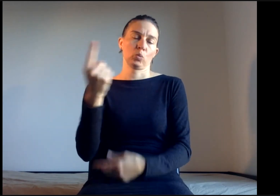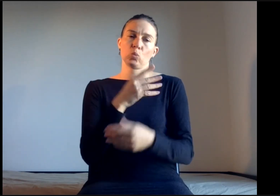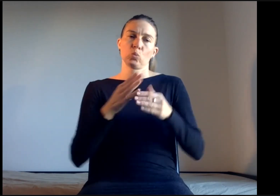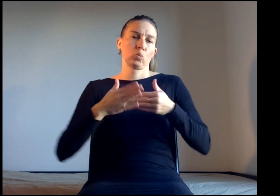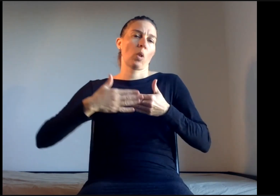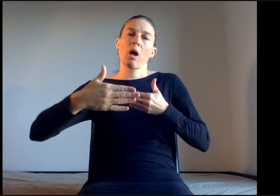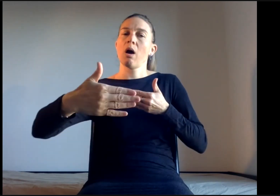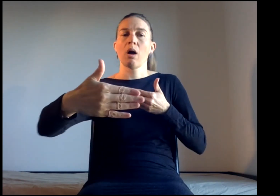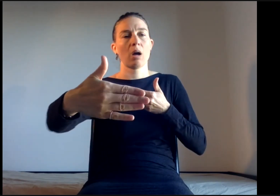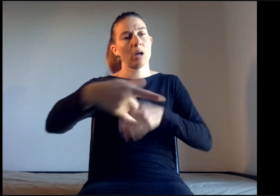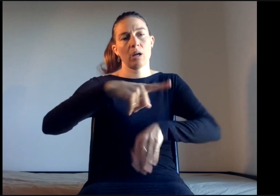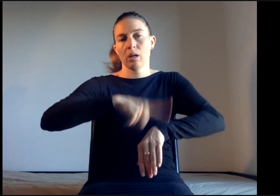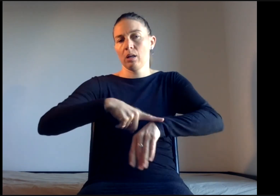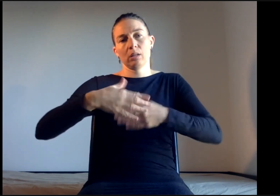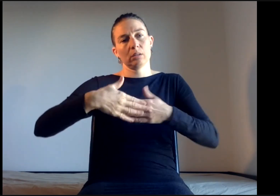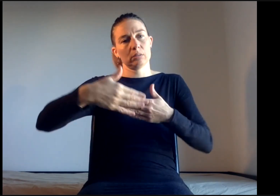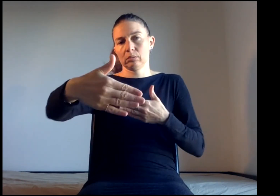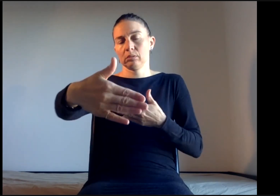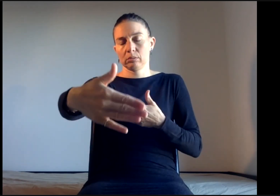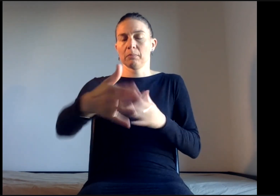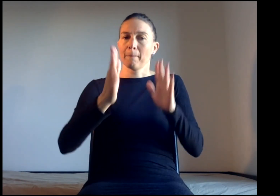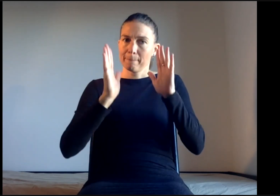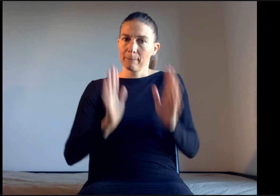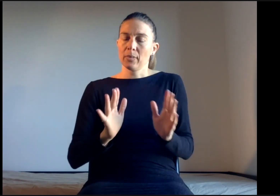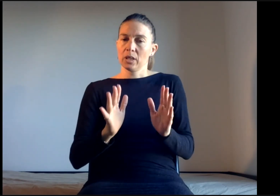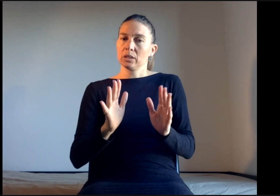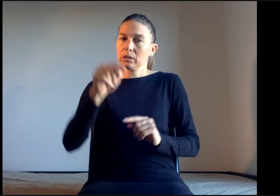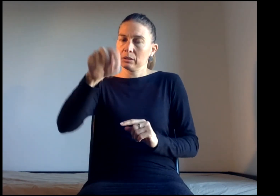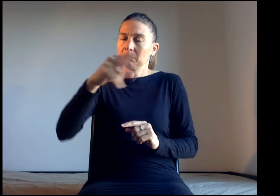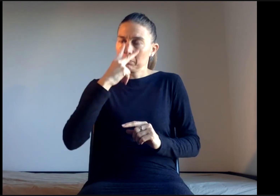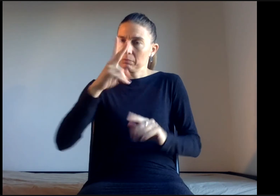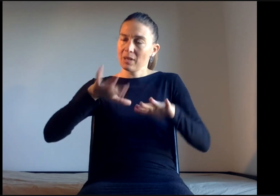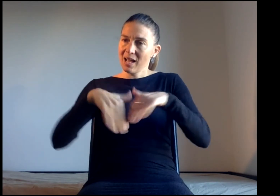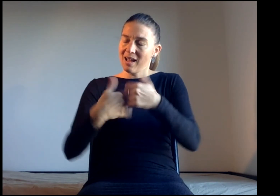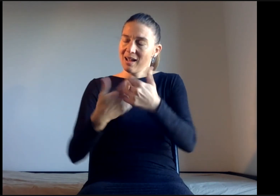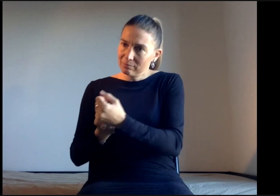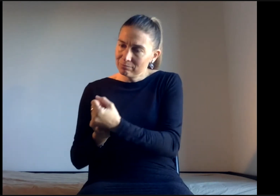Just to complement information on Czech Republic.